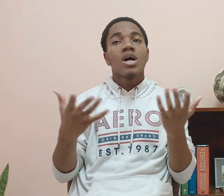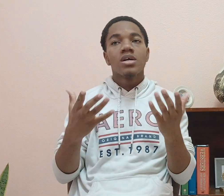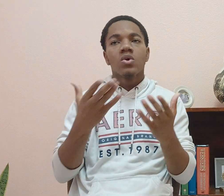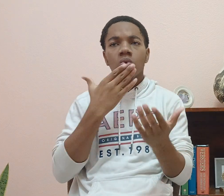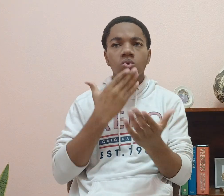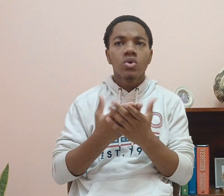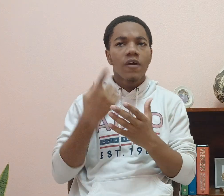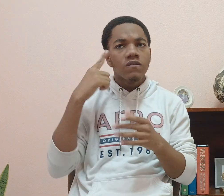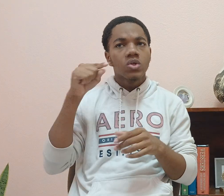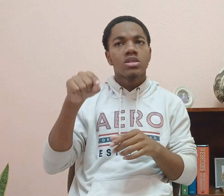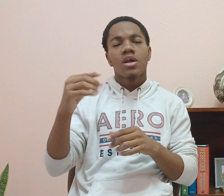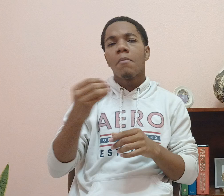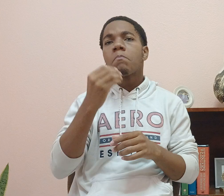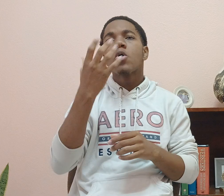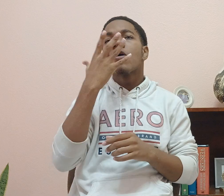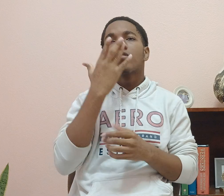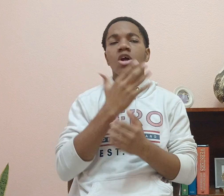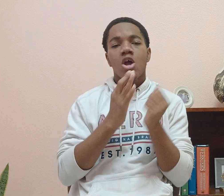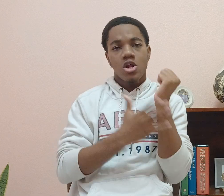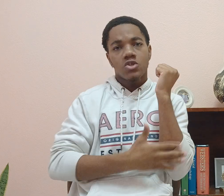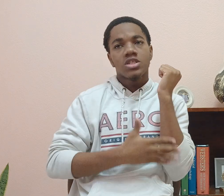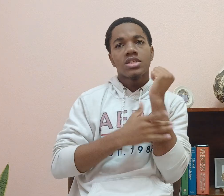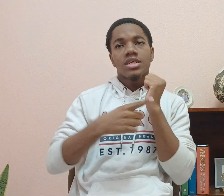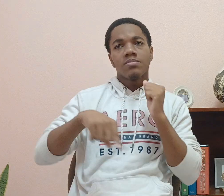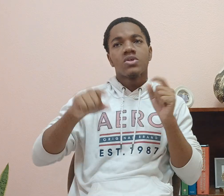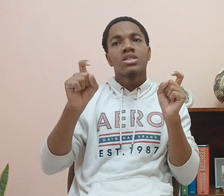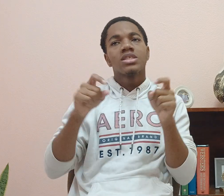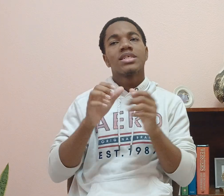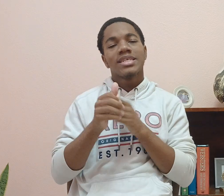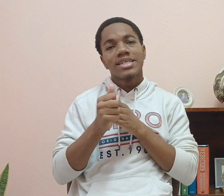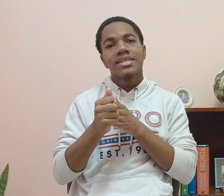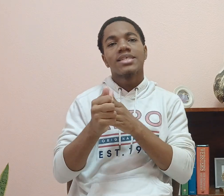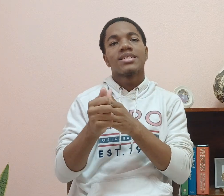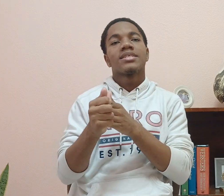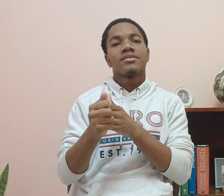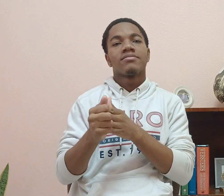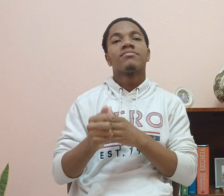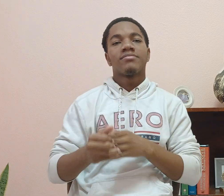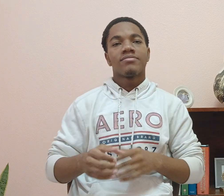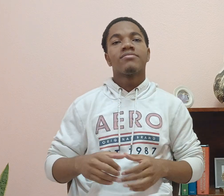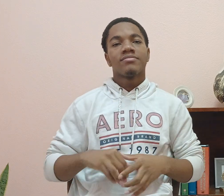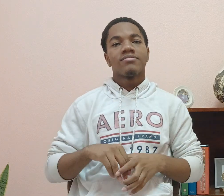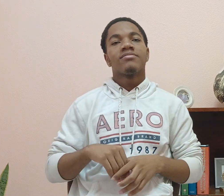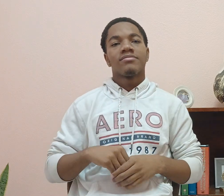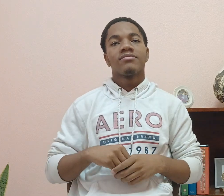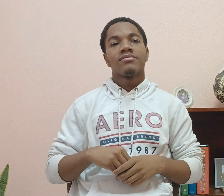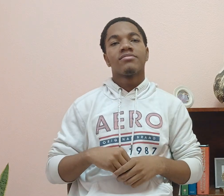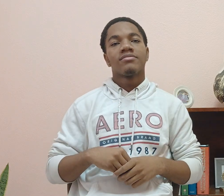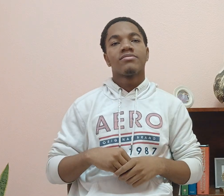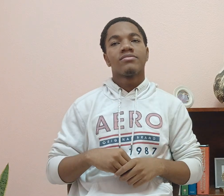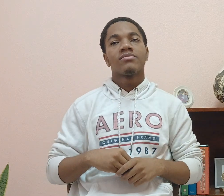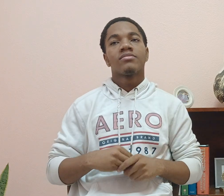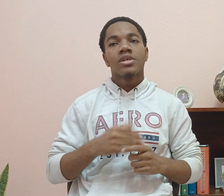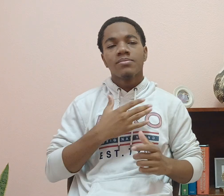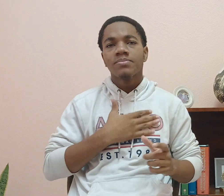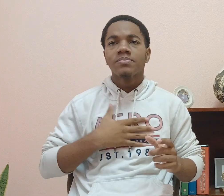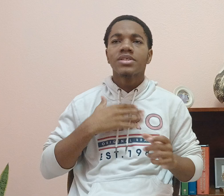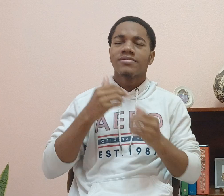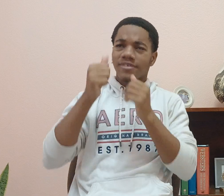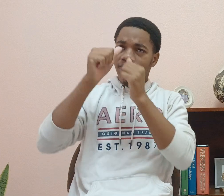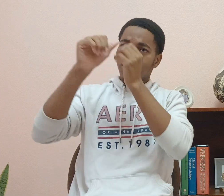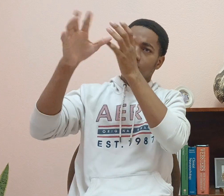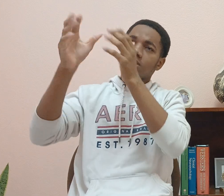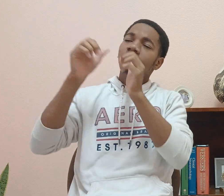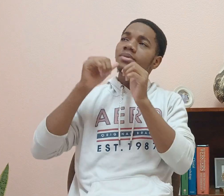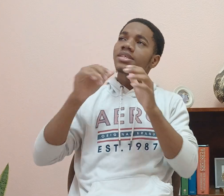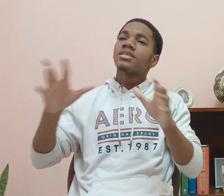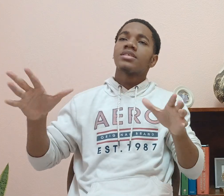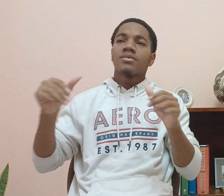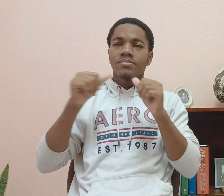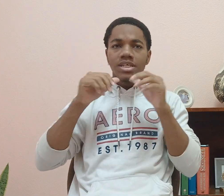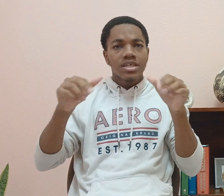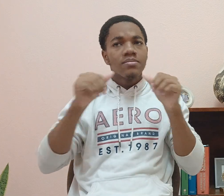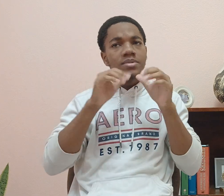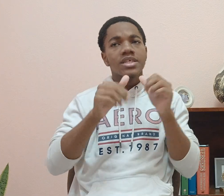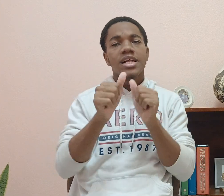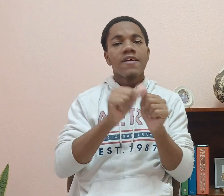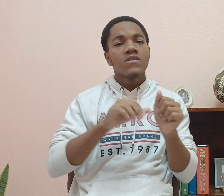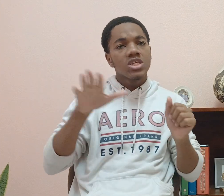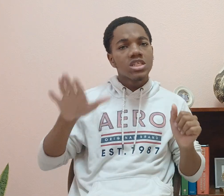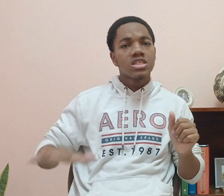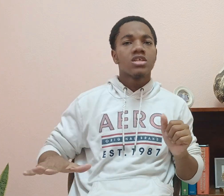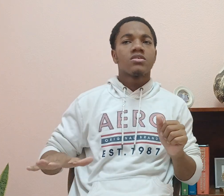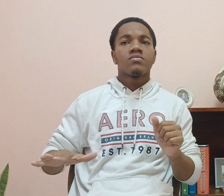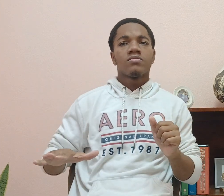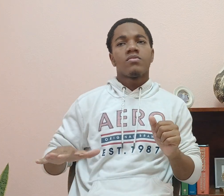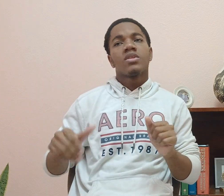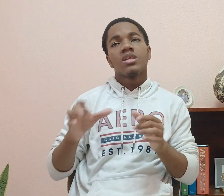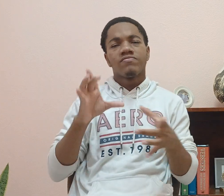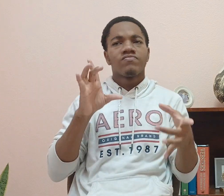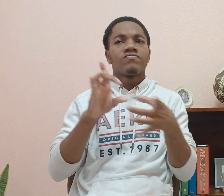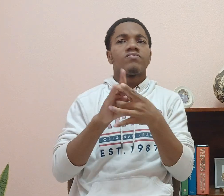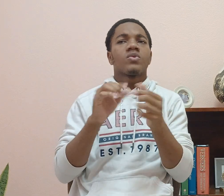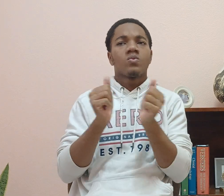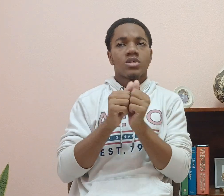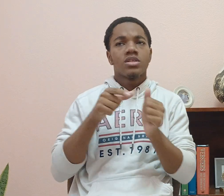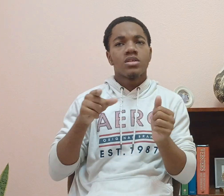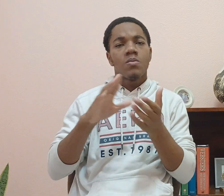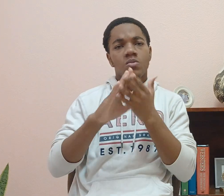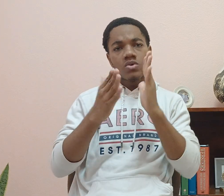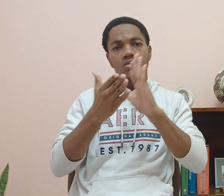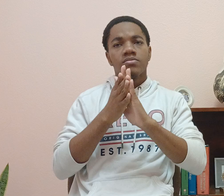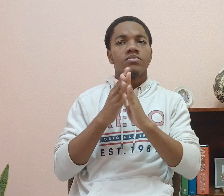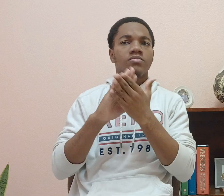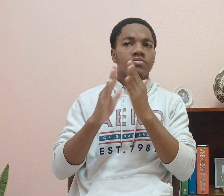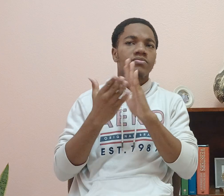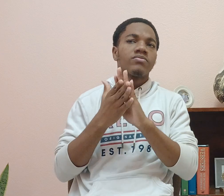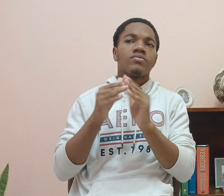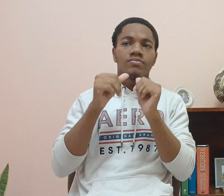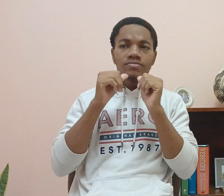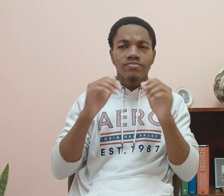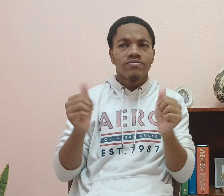are destined to lead. Please bless each child associated with this community with a long,